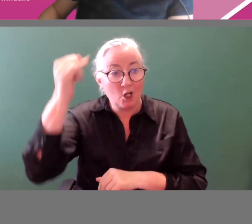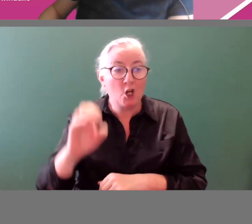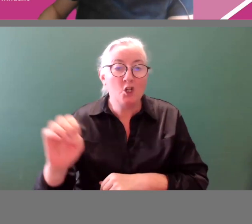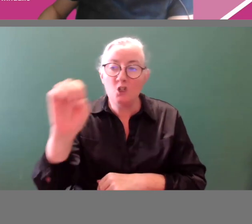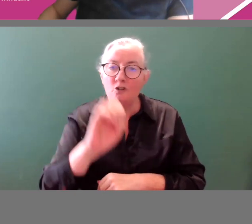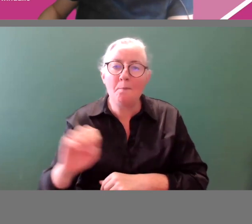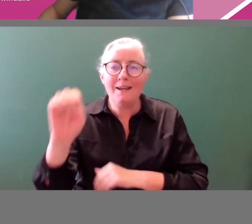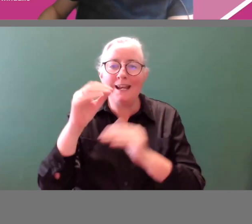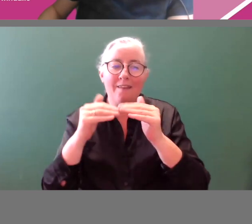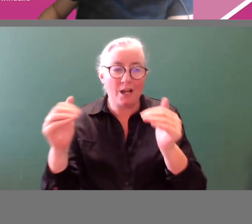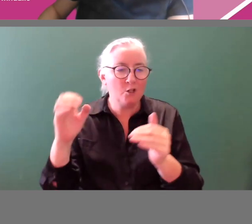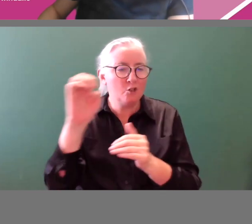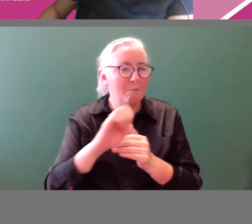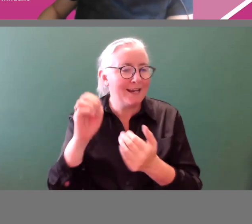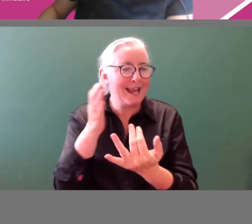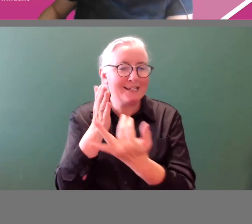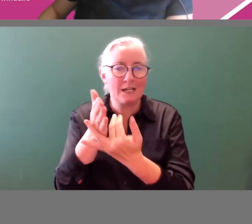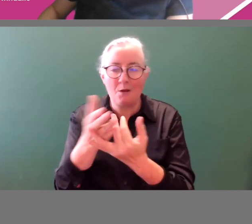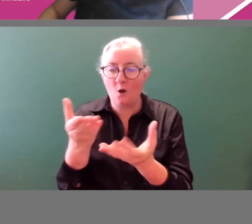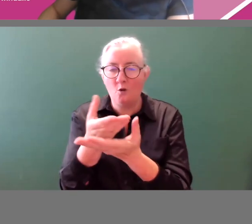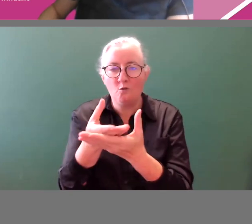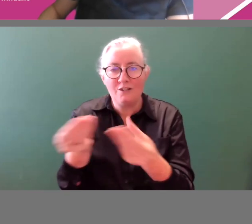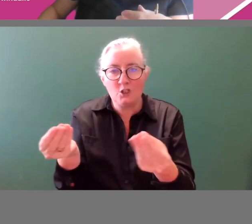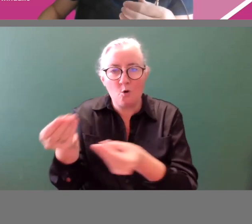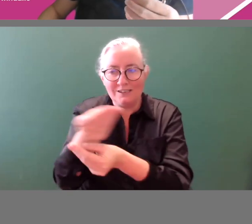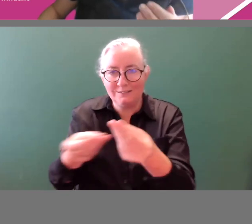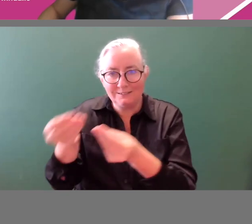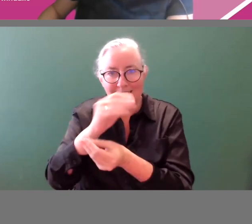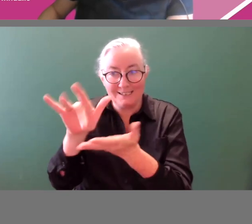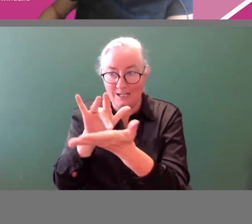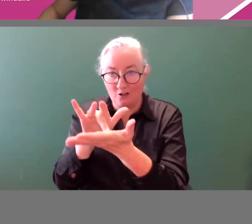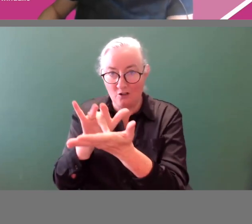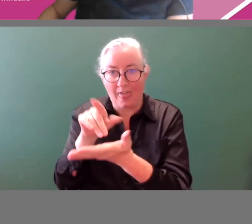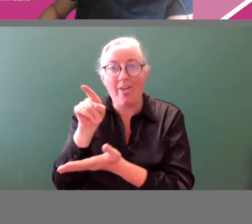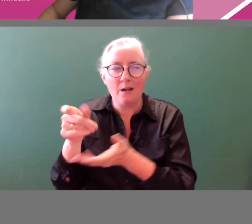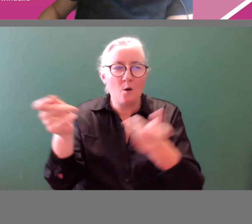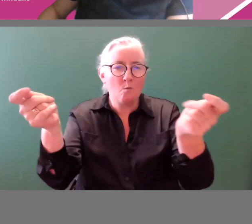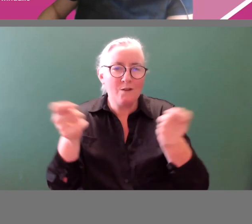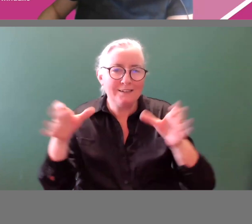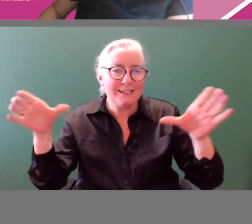European Accessibility Resource Centre which is bringing together resources on